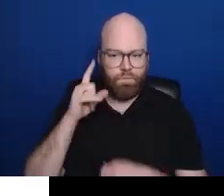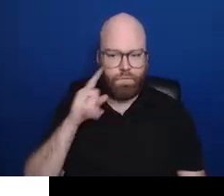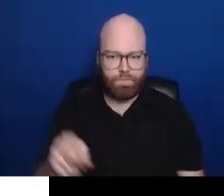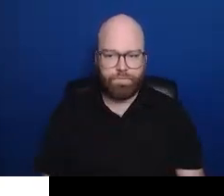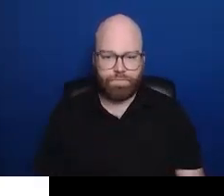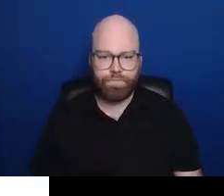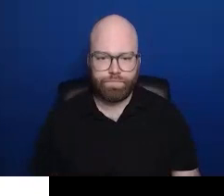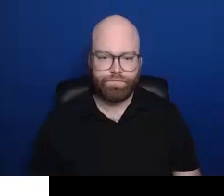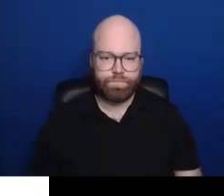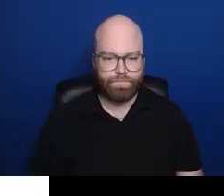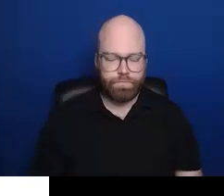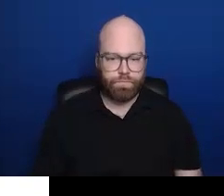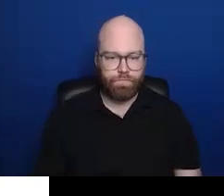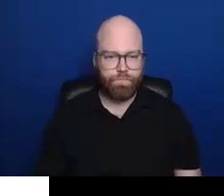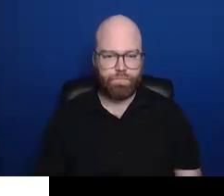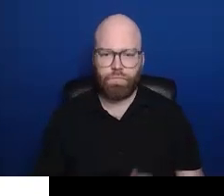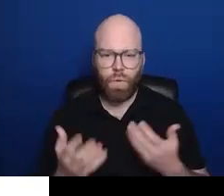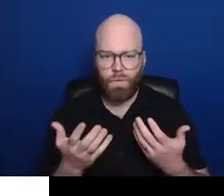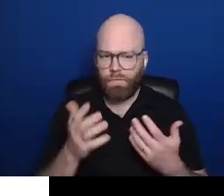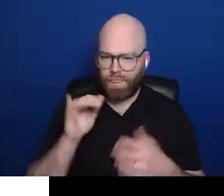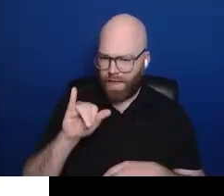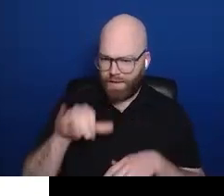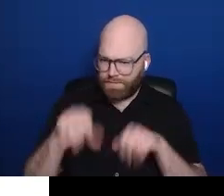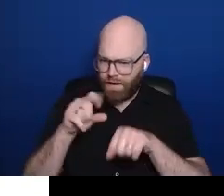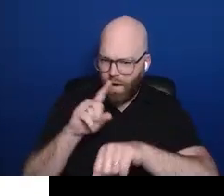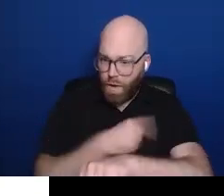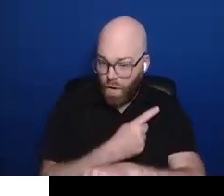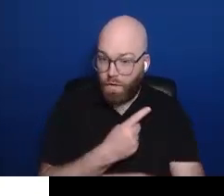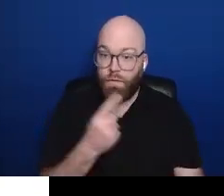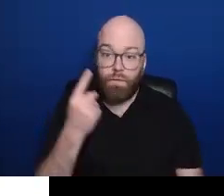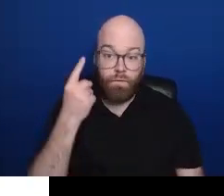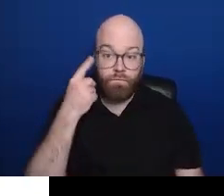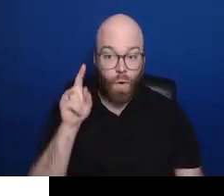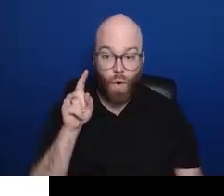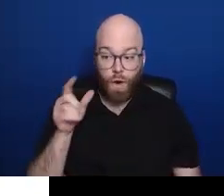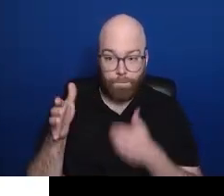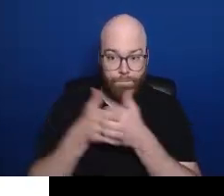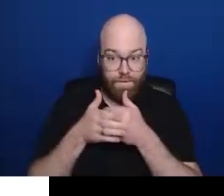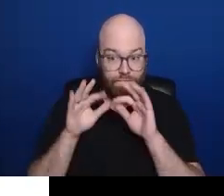Right. For those immediate relatives, it could be as quickly as maybe